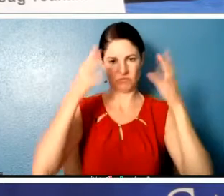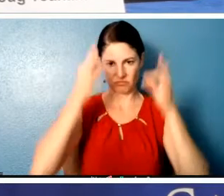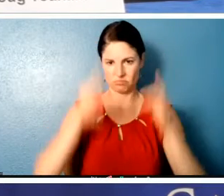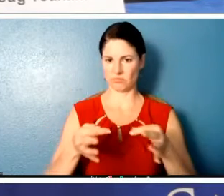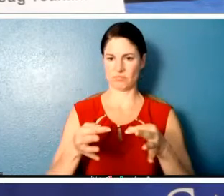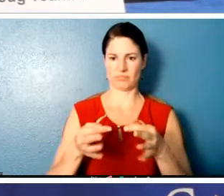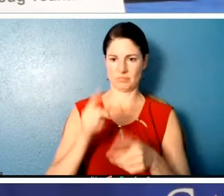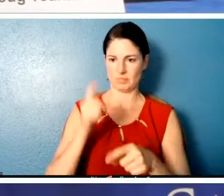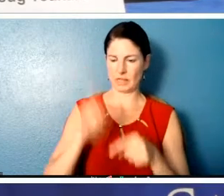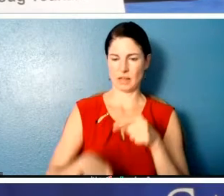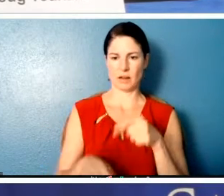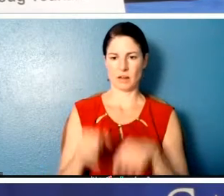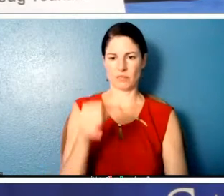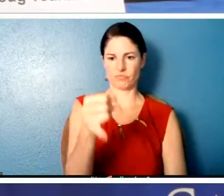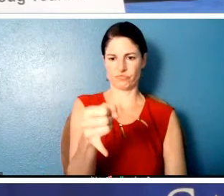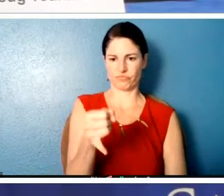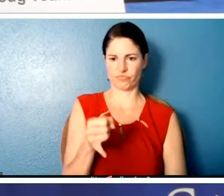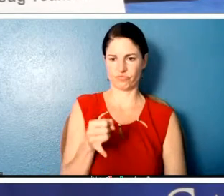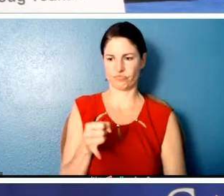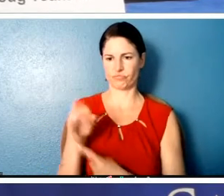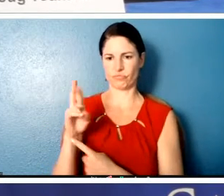We can protect communities, we can.